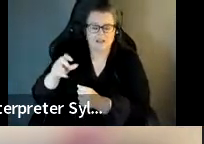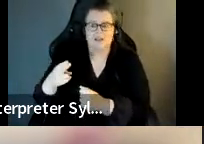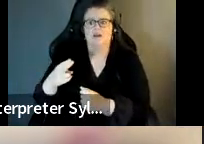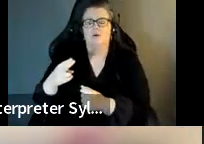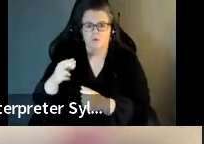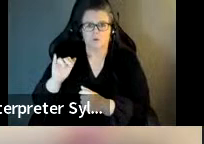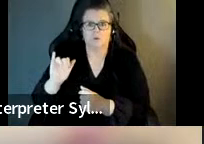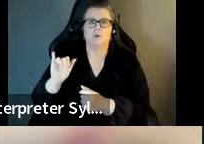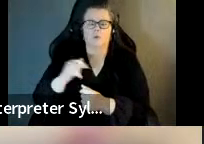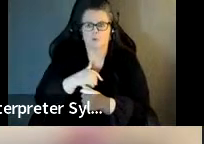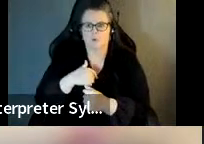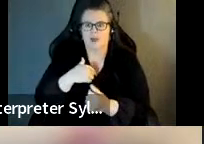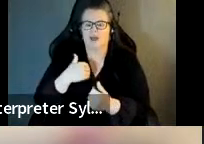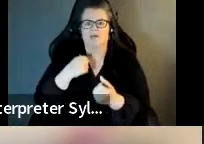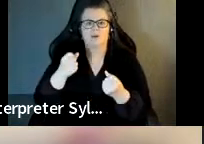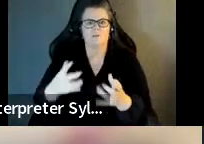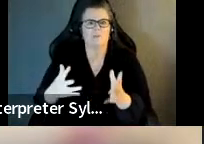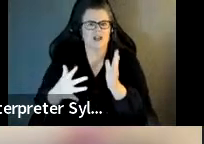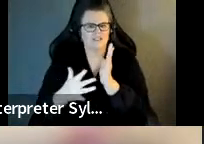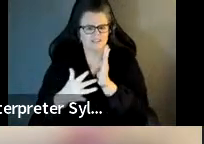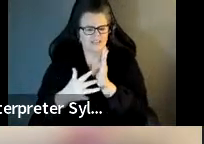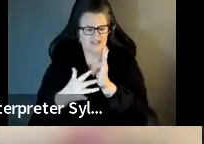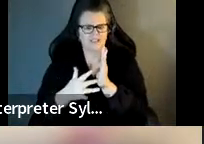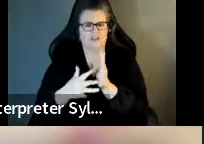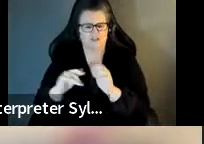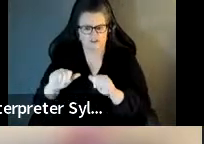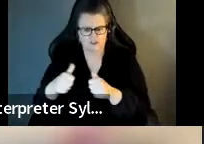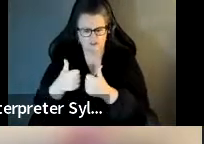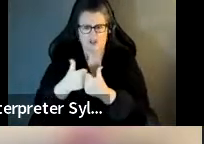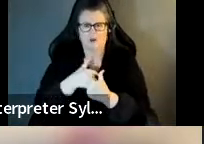our many years of experience launching eight models that are currently compliant to the